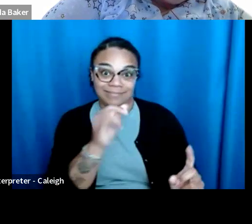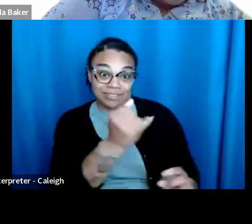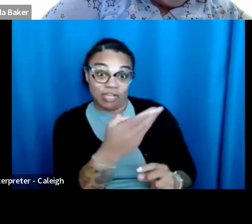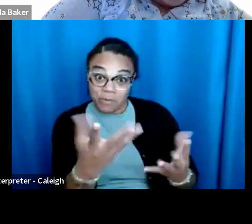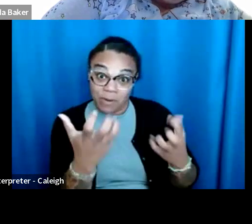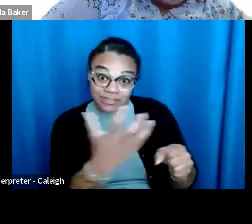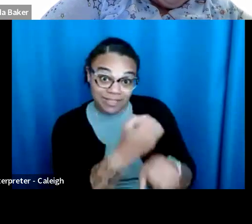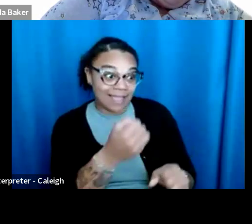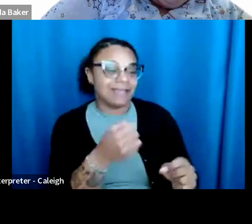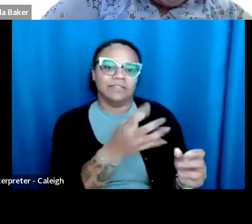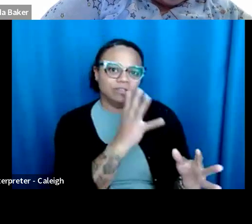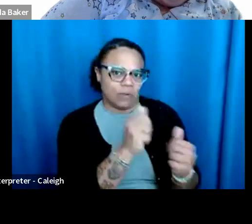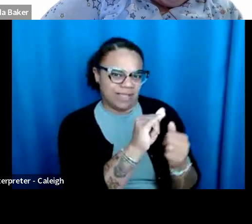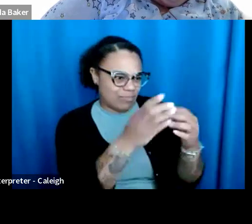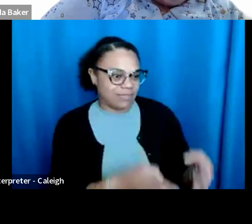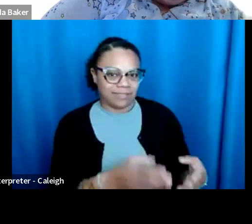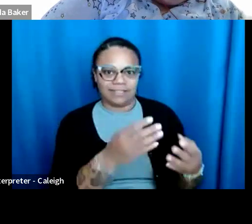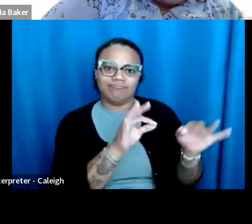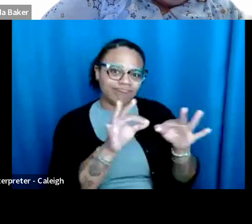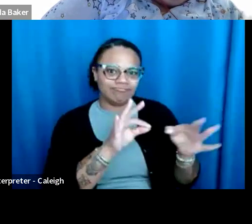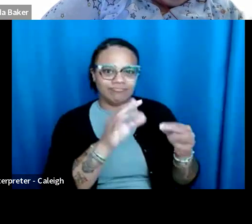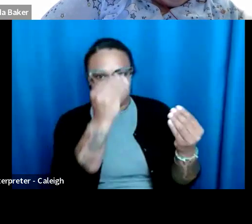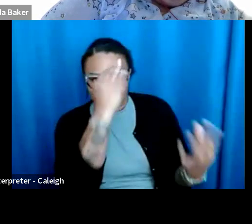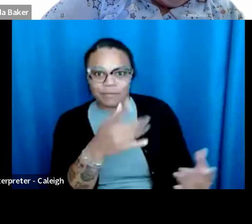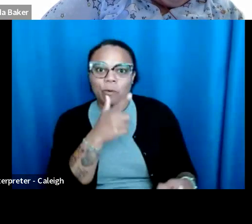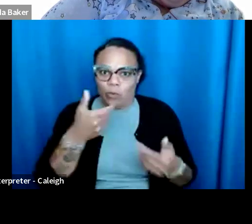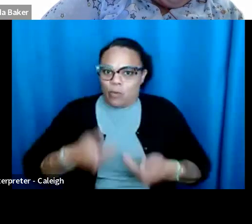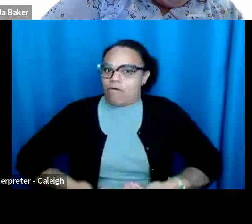who you are as a person, and really work with them,